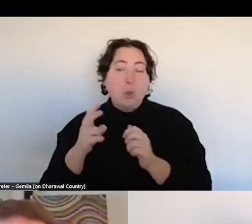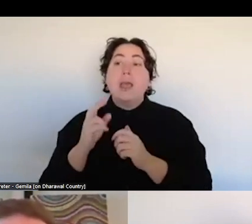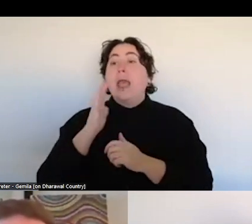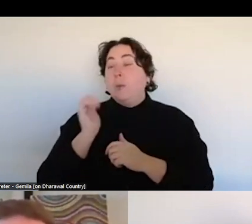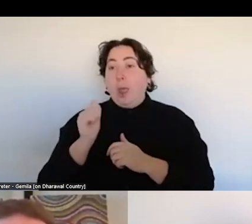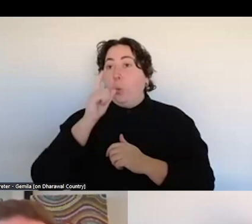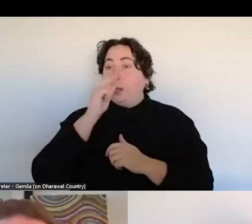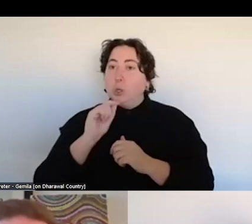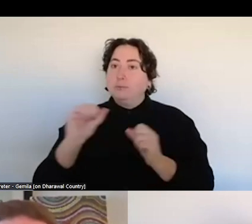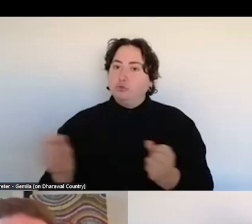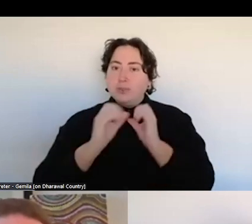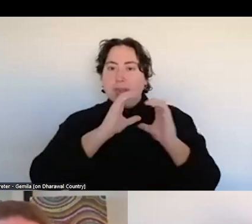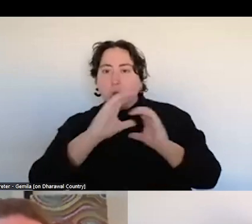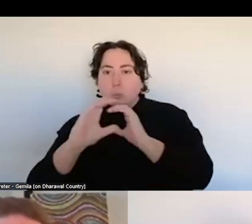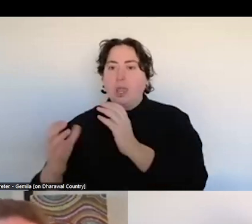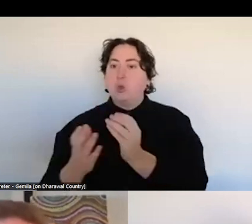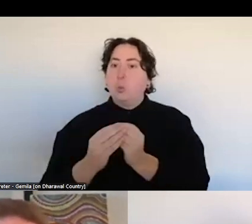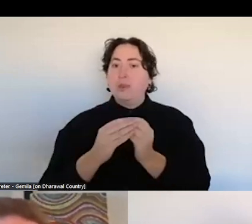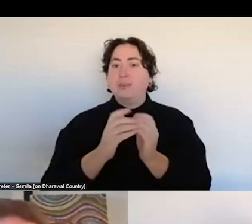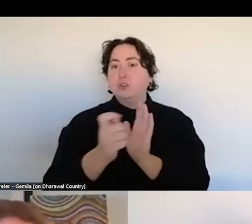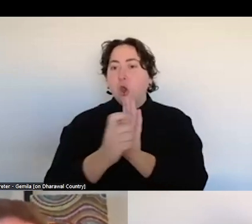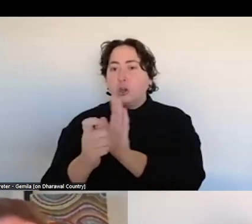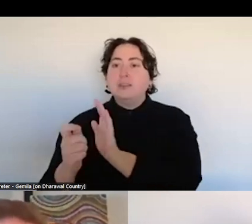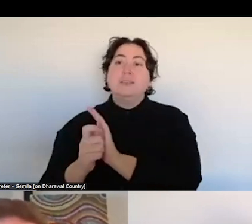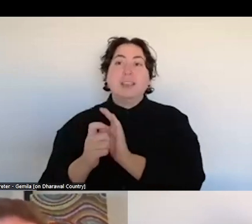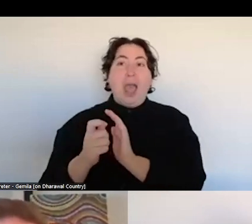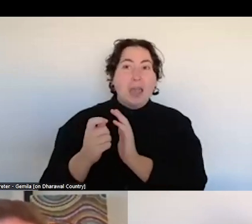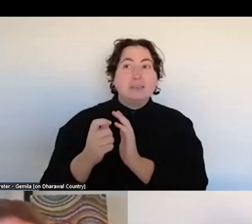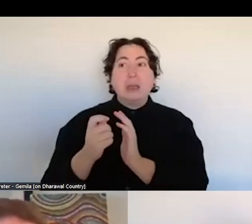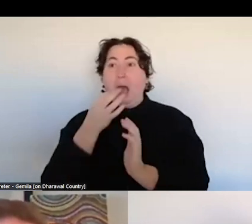target larger contributions from donors, and took an overall